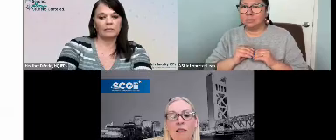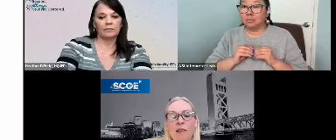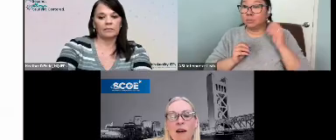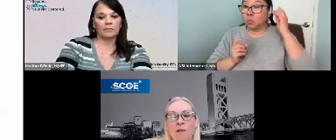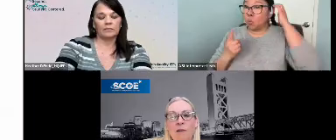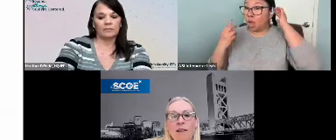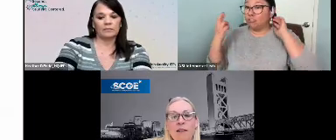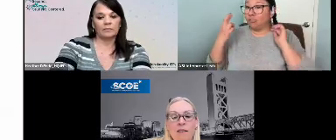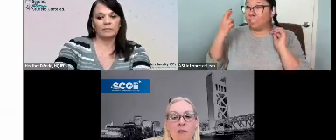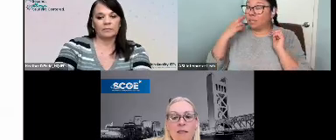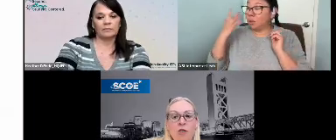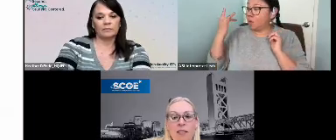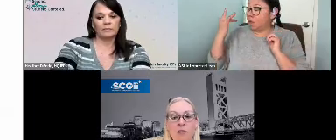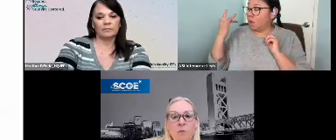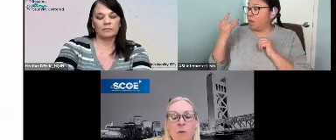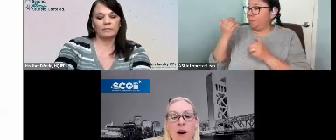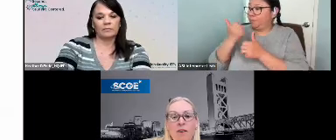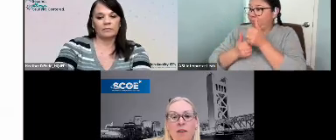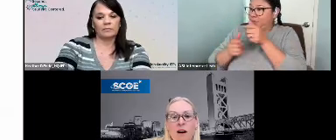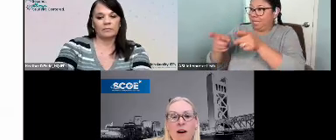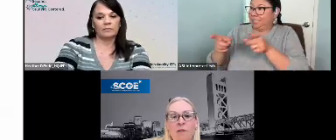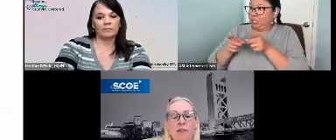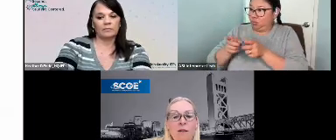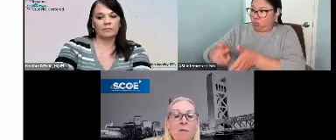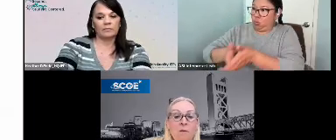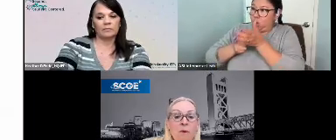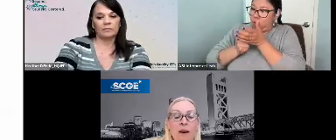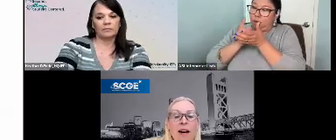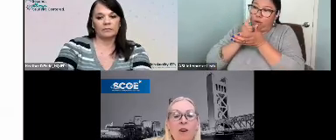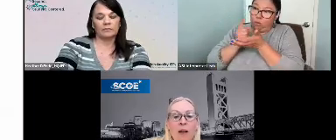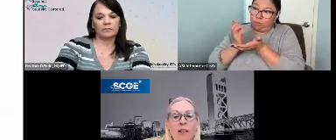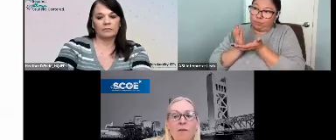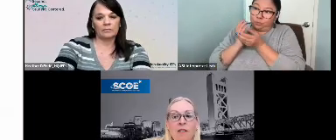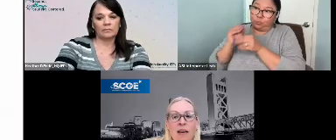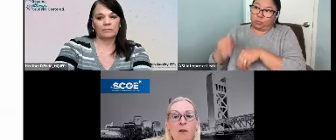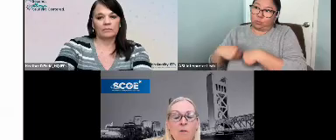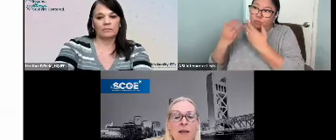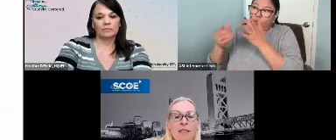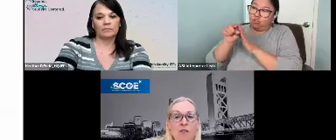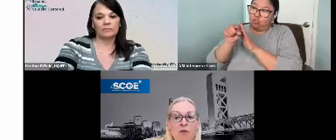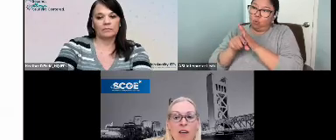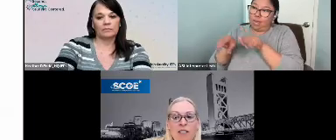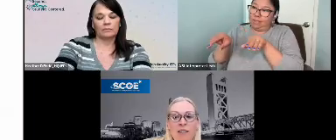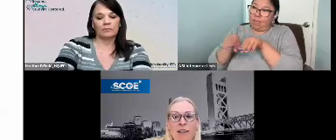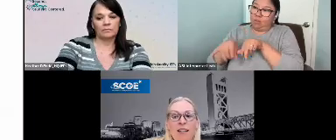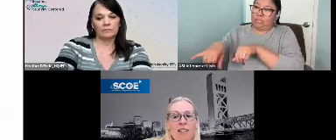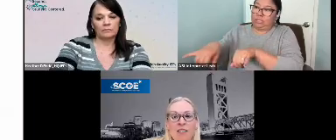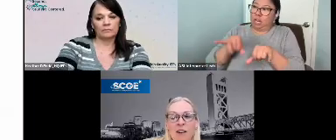the reasons that every district is required to off to provide grade level standards-based instruction